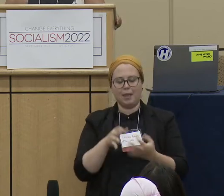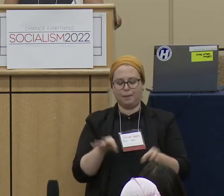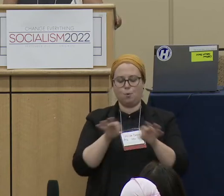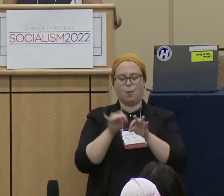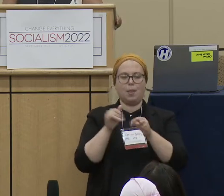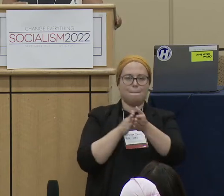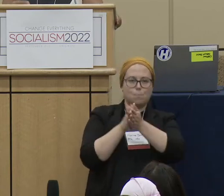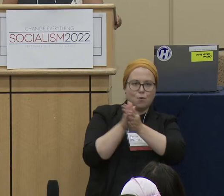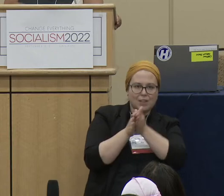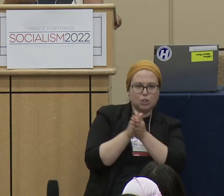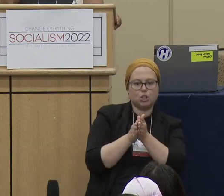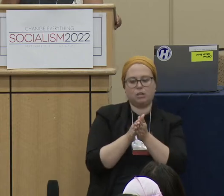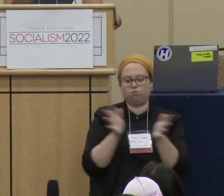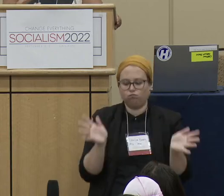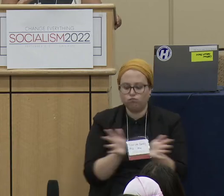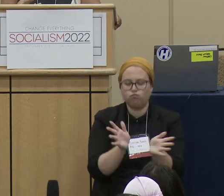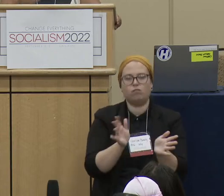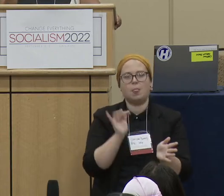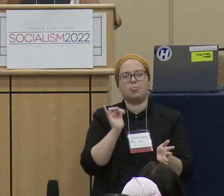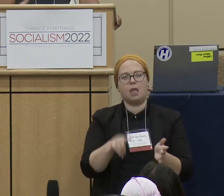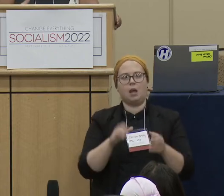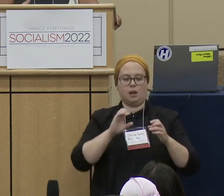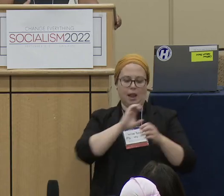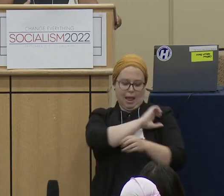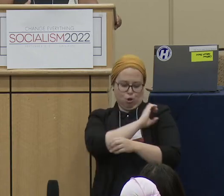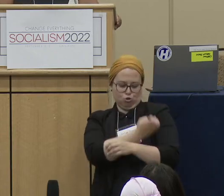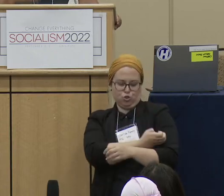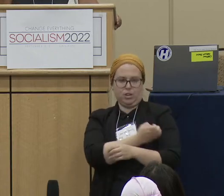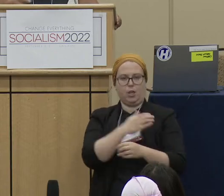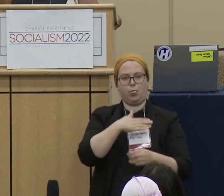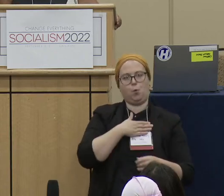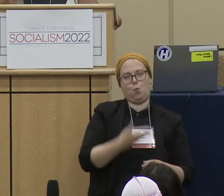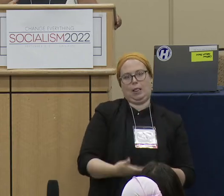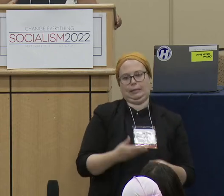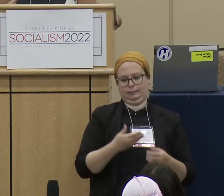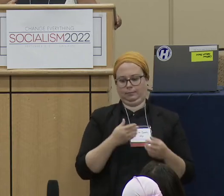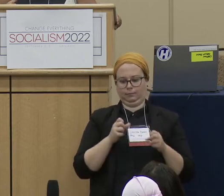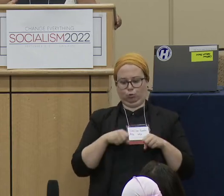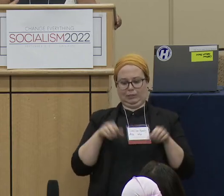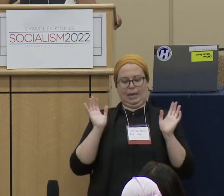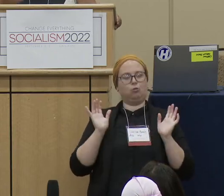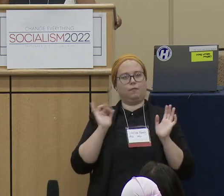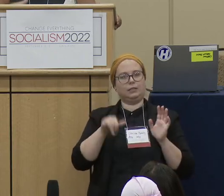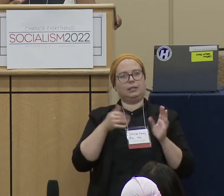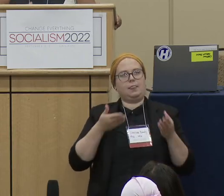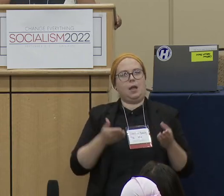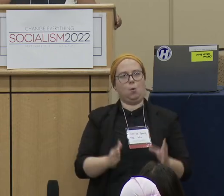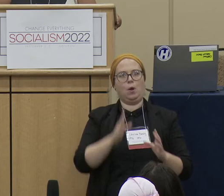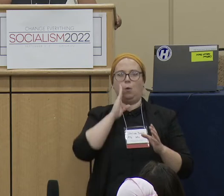And that's really critically important. That motivation, that energy, the willingness to sacrifice in that vein, will